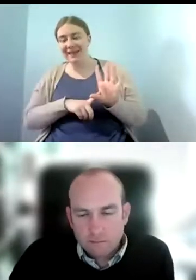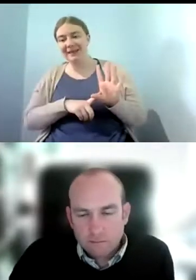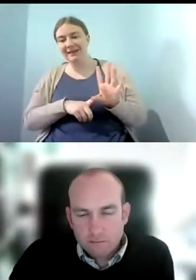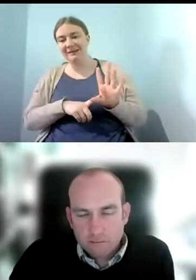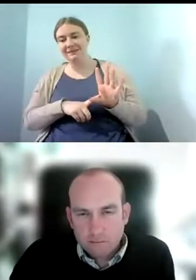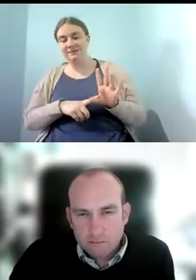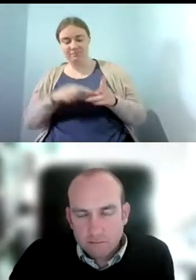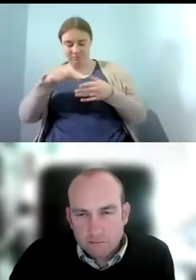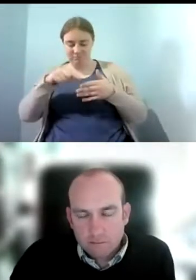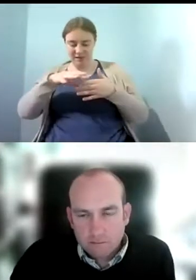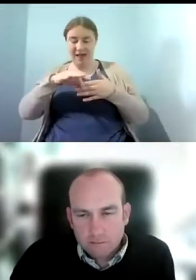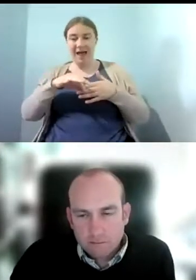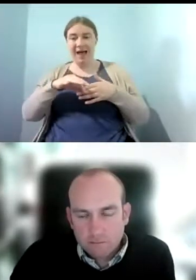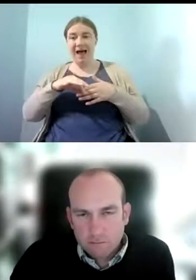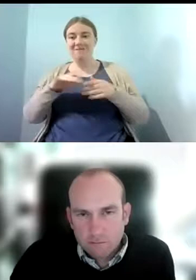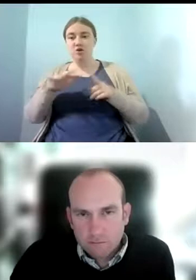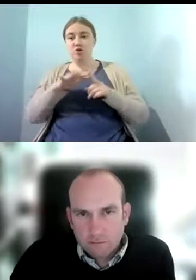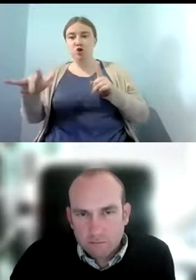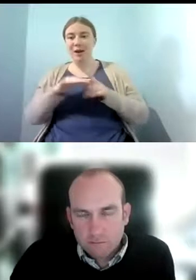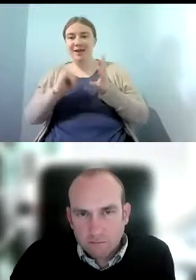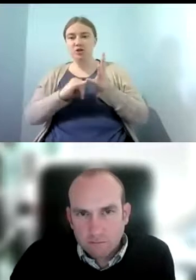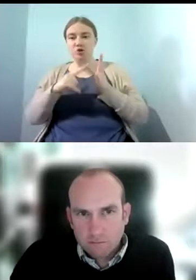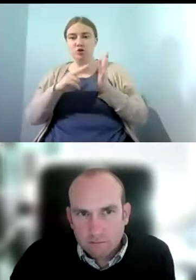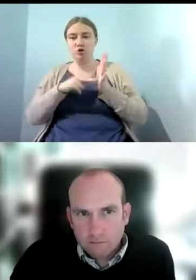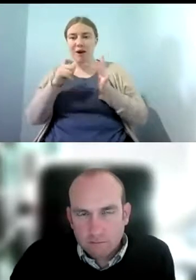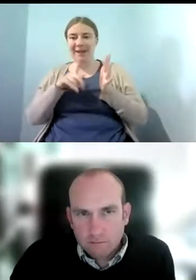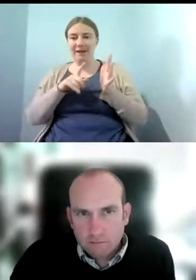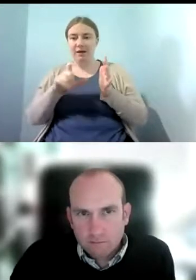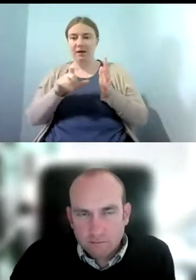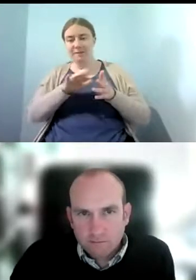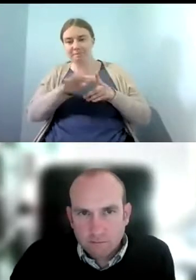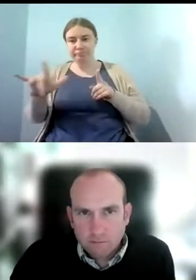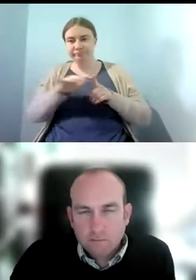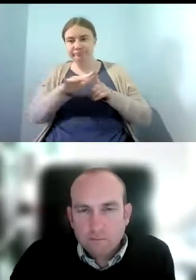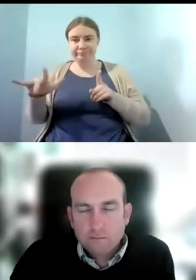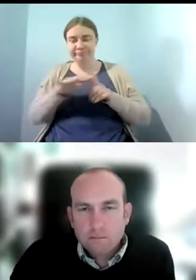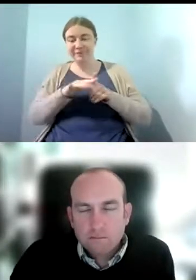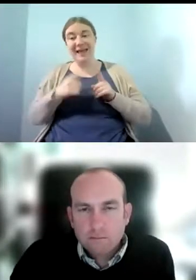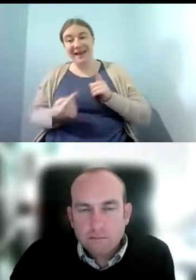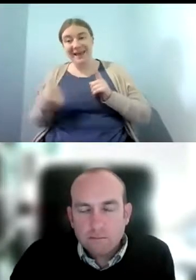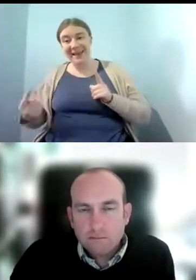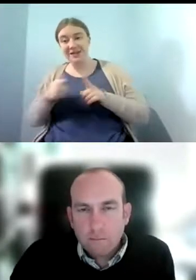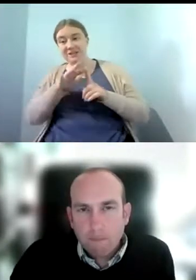um sonic ping and there are receivers in the river and each ping is unique to a fish so we can track